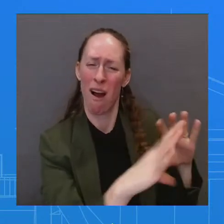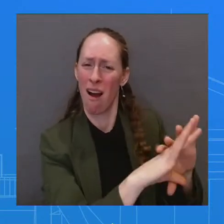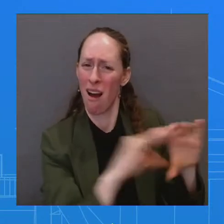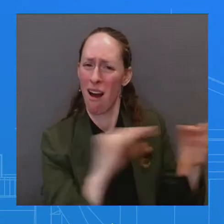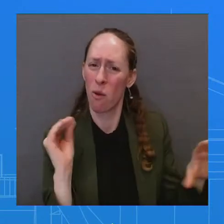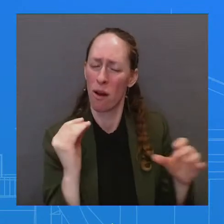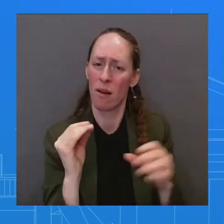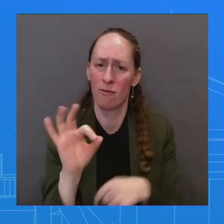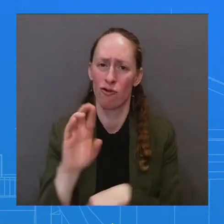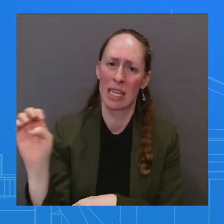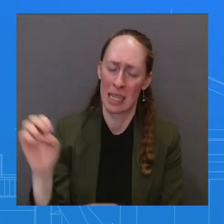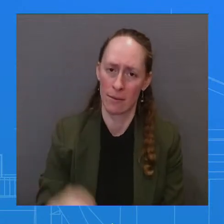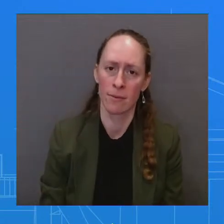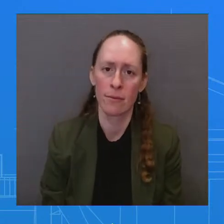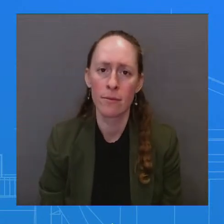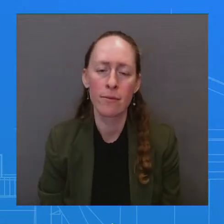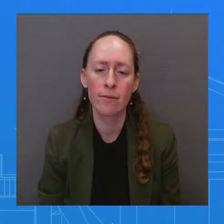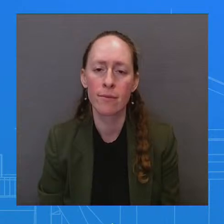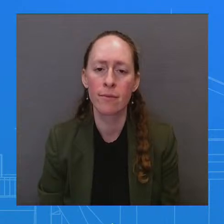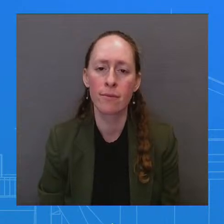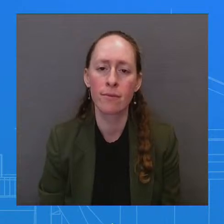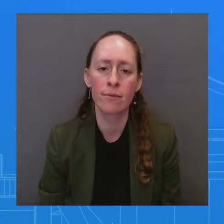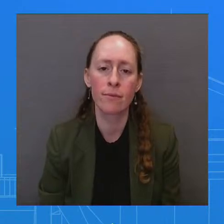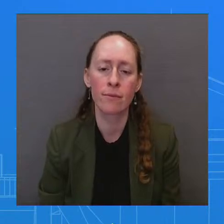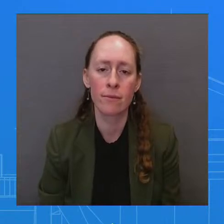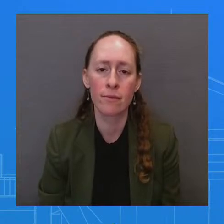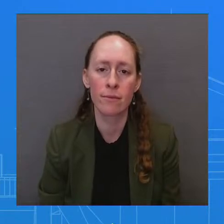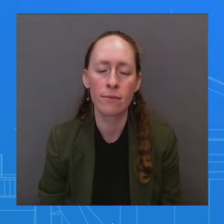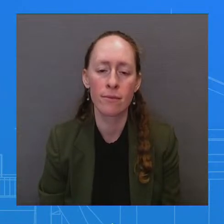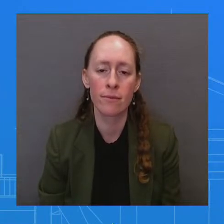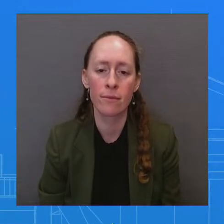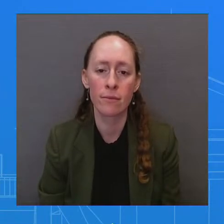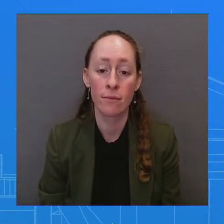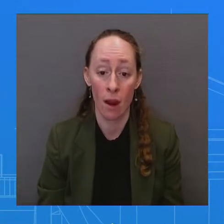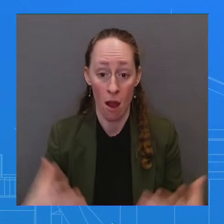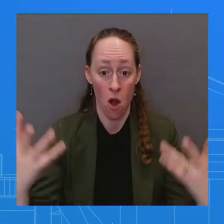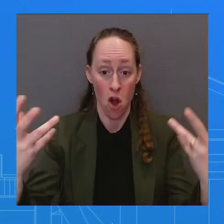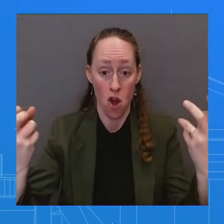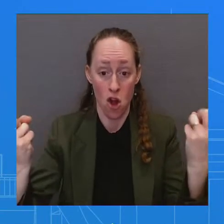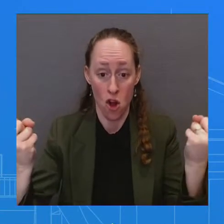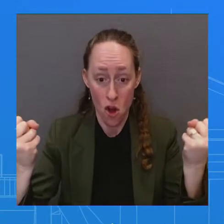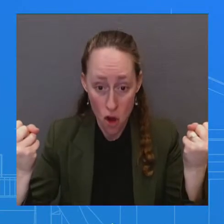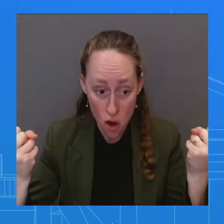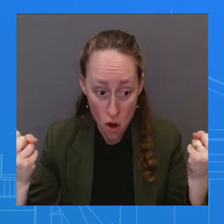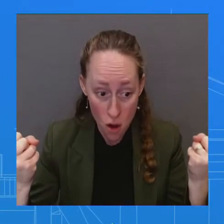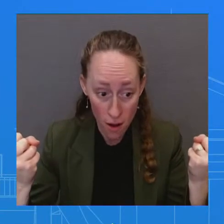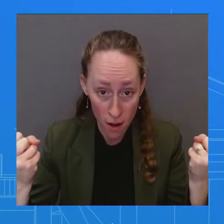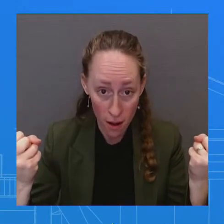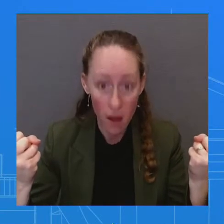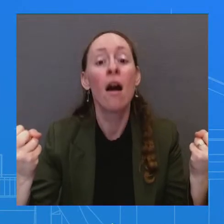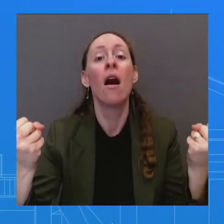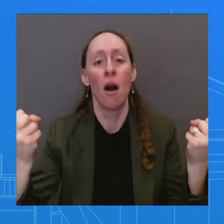they intend to go right back at military operations. The Press: And when you say that, you know, Hamas has been able to get some benefits so far, is that restocking, resupplying?